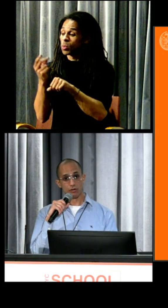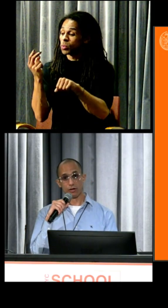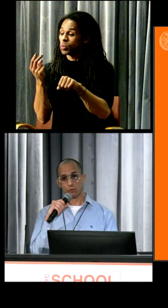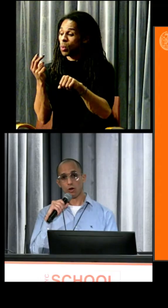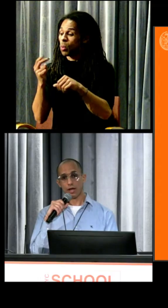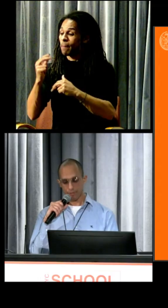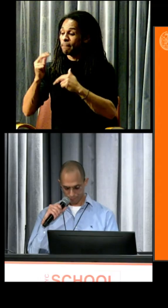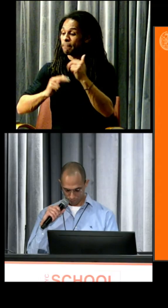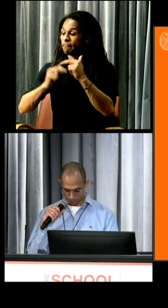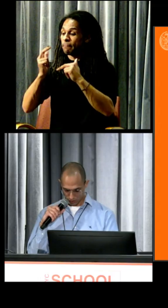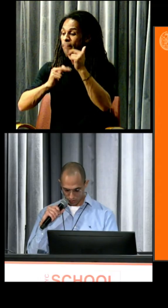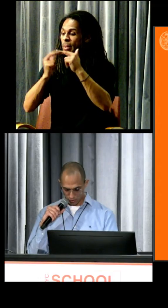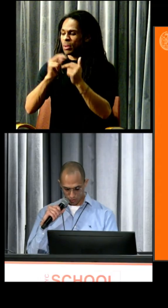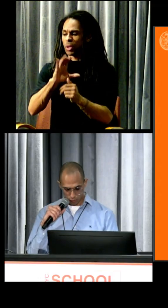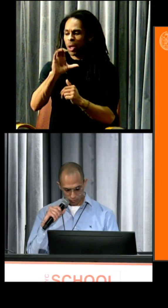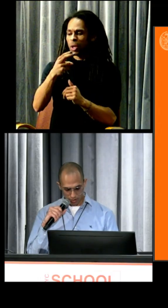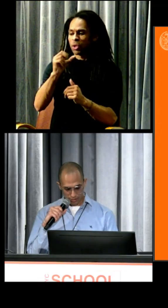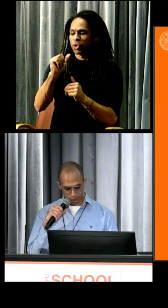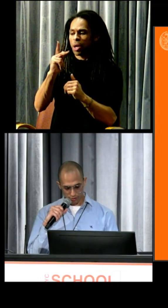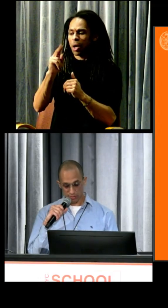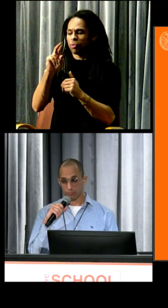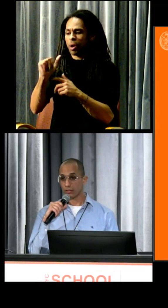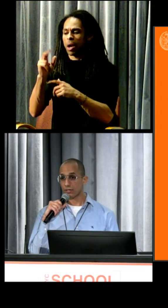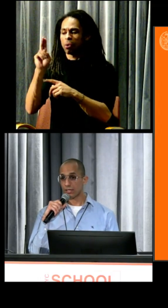names don't feature anywhere on the neighborhood simulation tables.